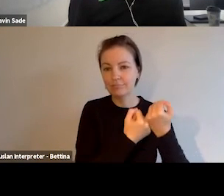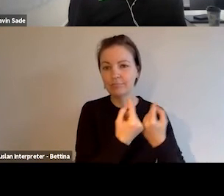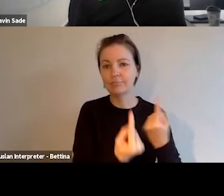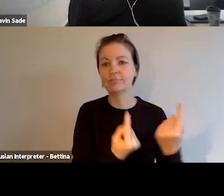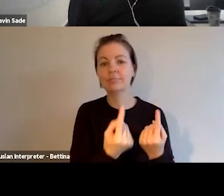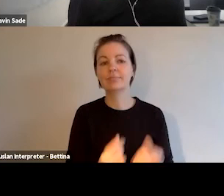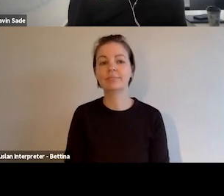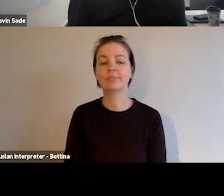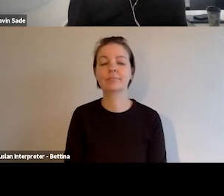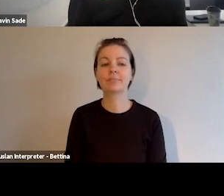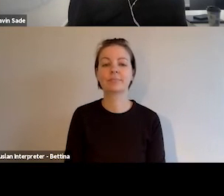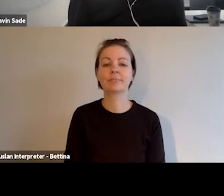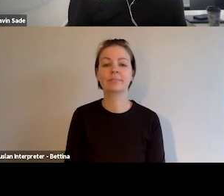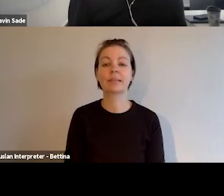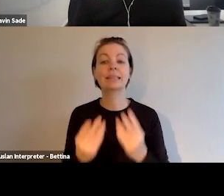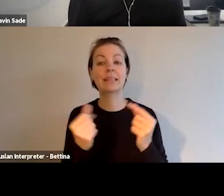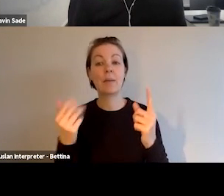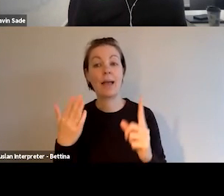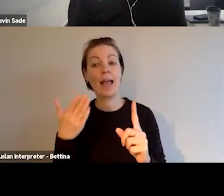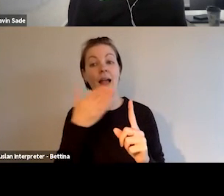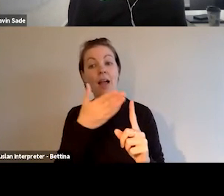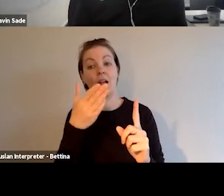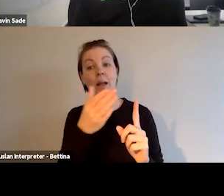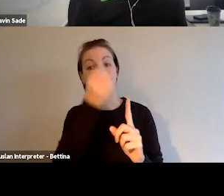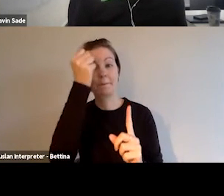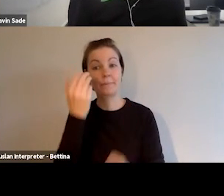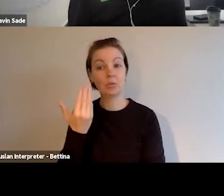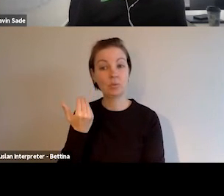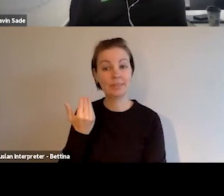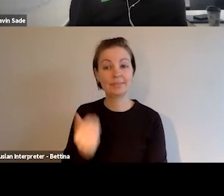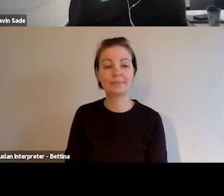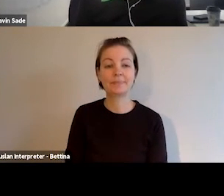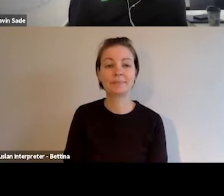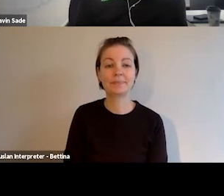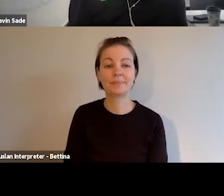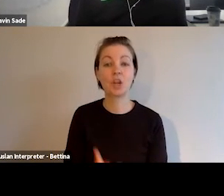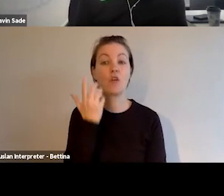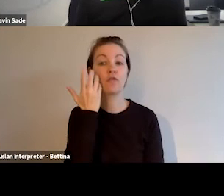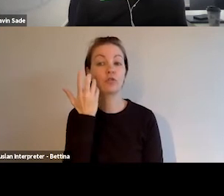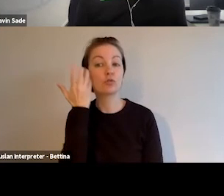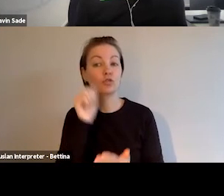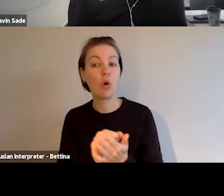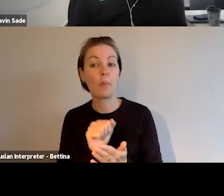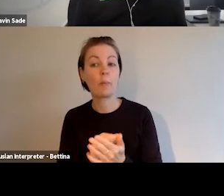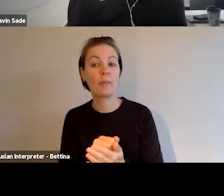the industry. Very quickly, some of the outcomes , recent outcomes we have had. And mention future shop, a collaboration with shopping center.